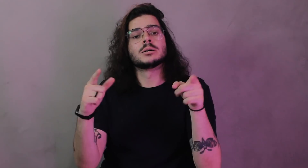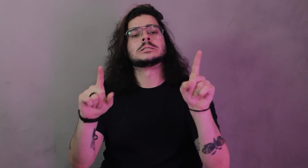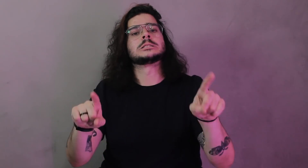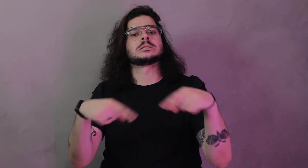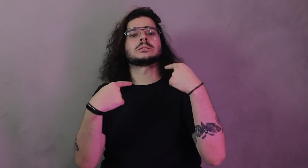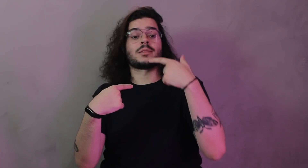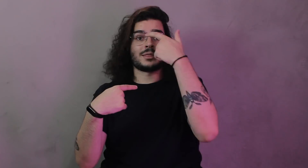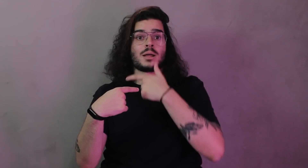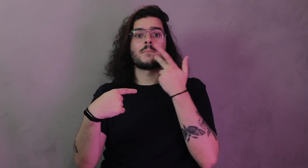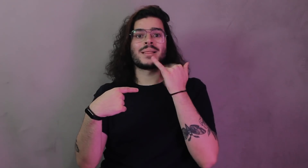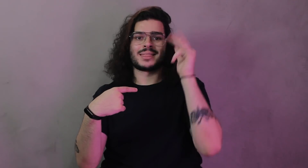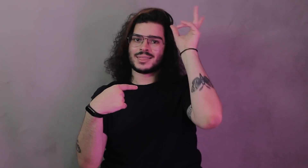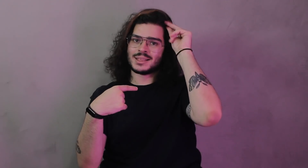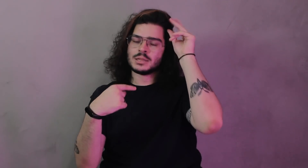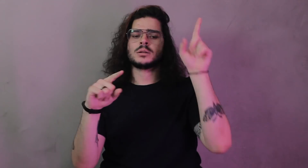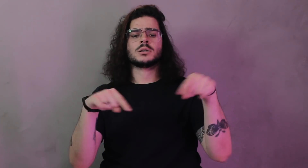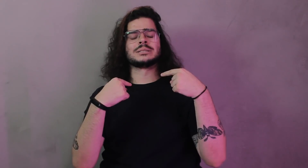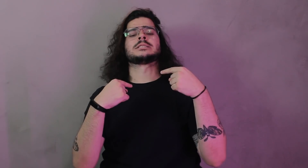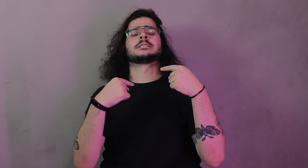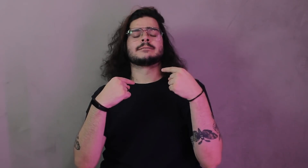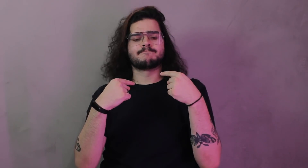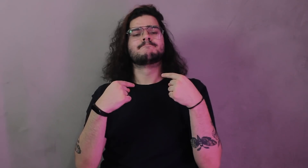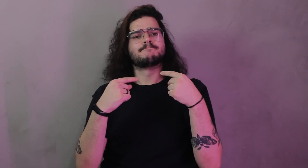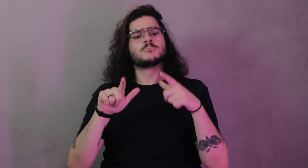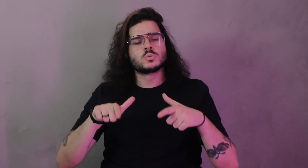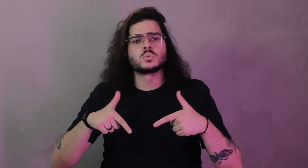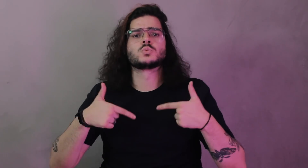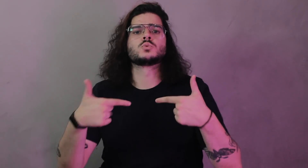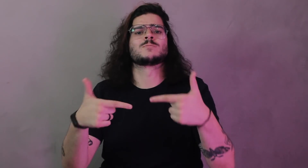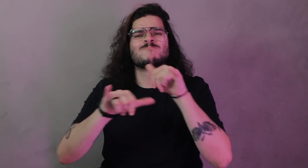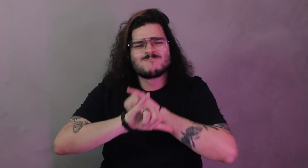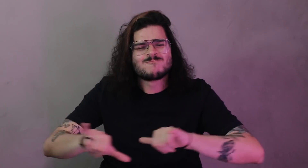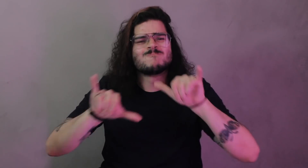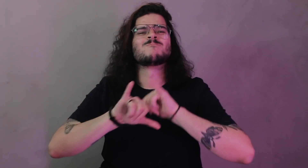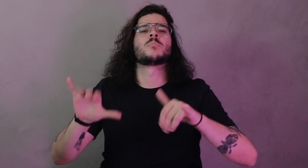which served as a force for Otto Frank to campaign